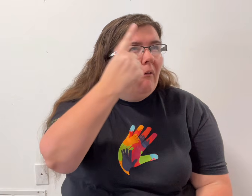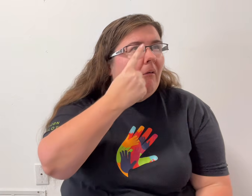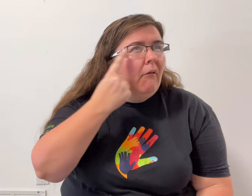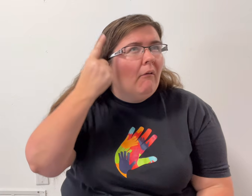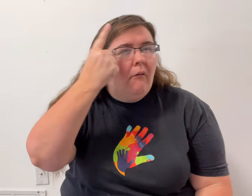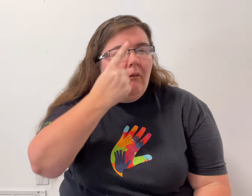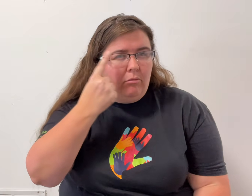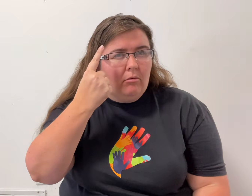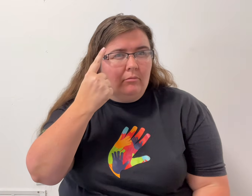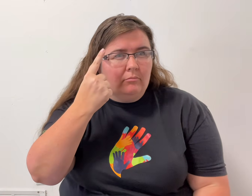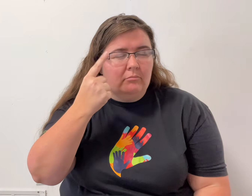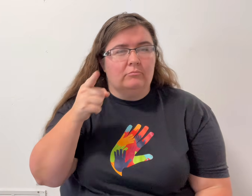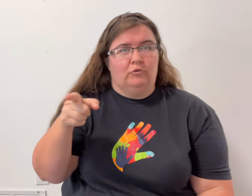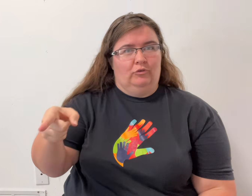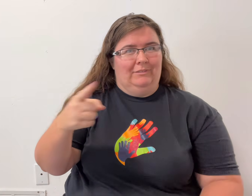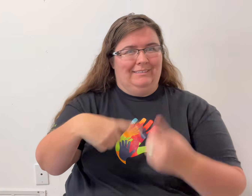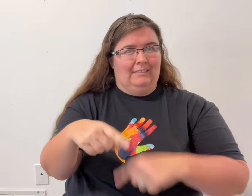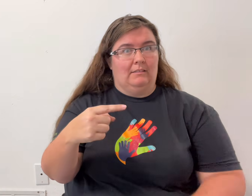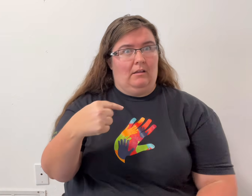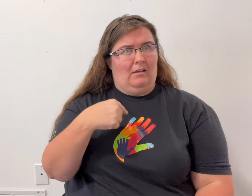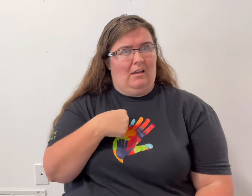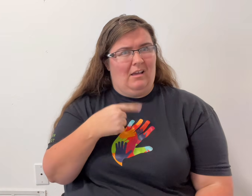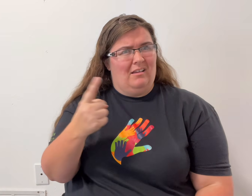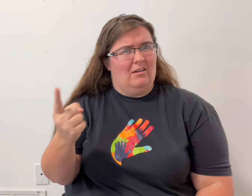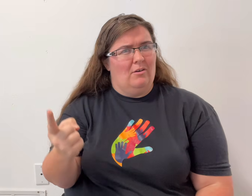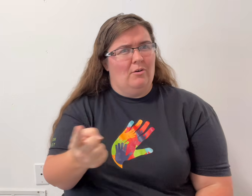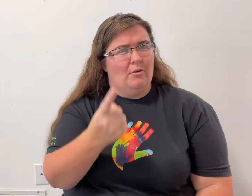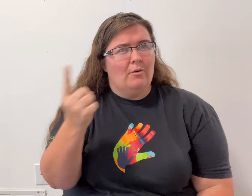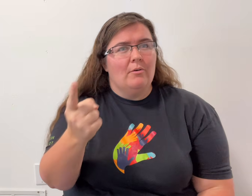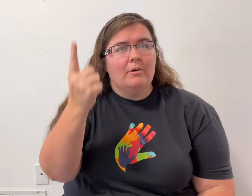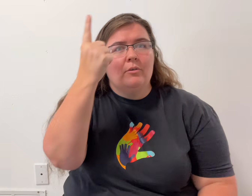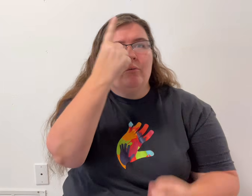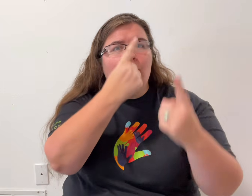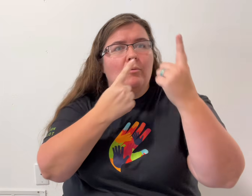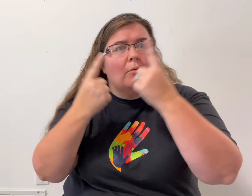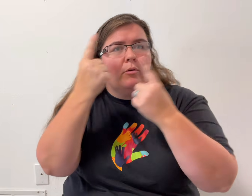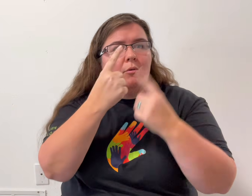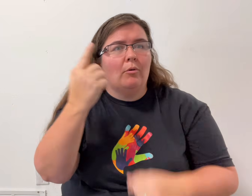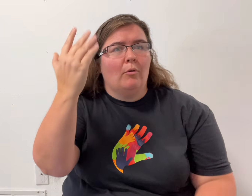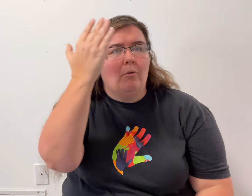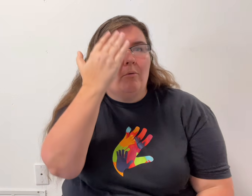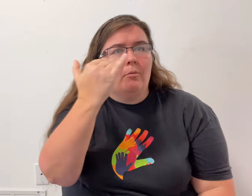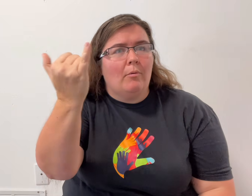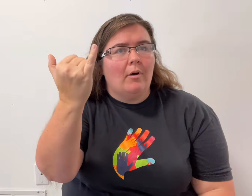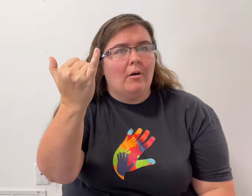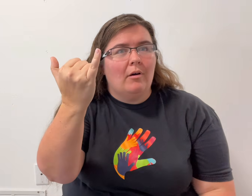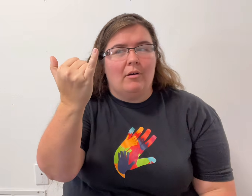WONDERED She signs "I always wondered WHY"